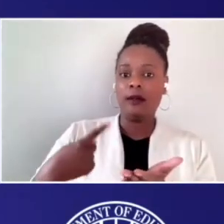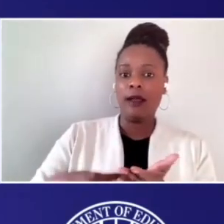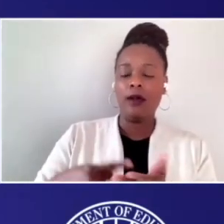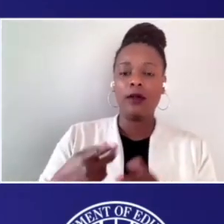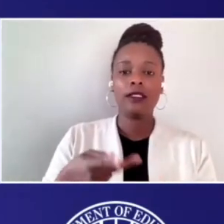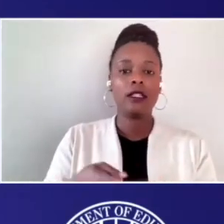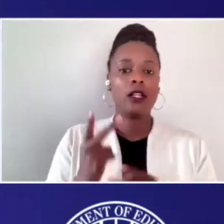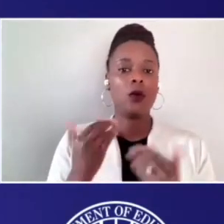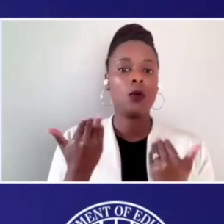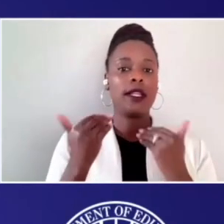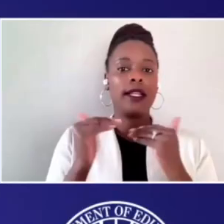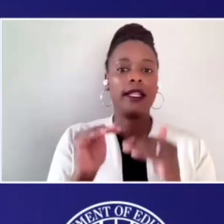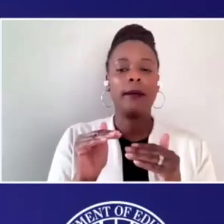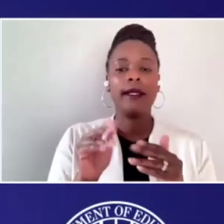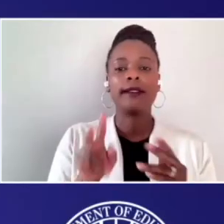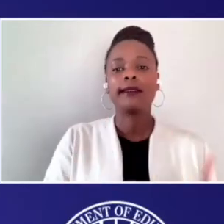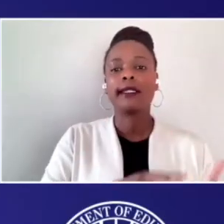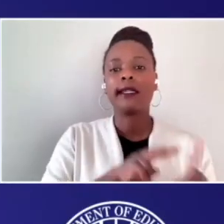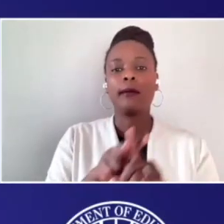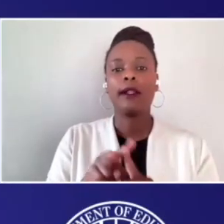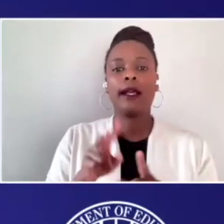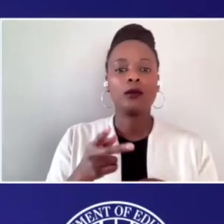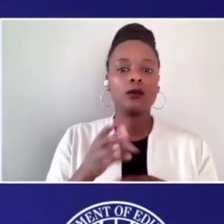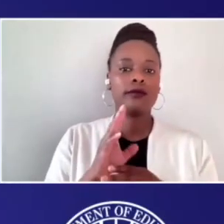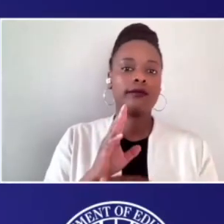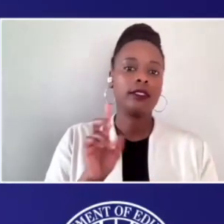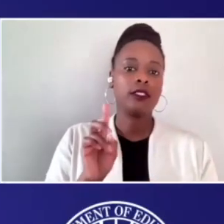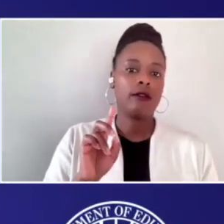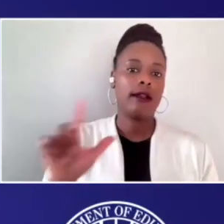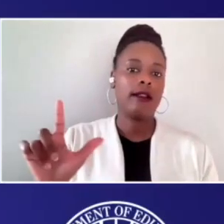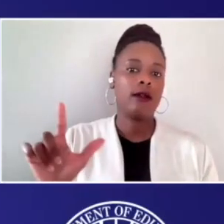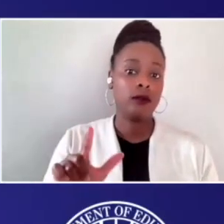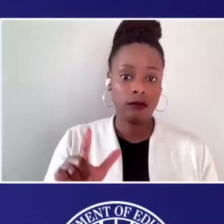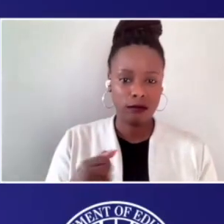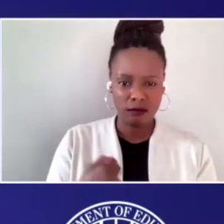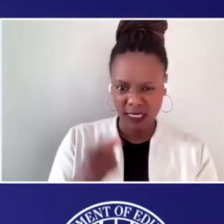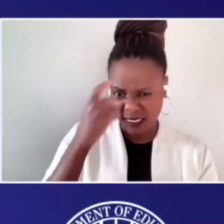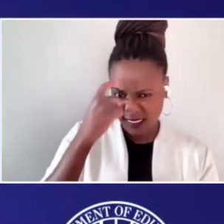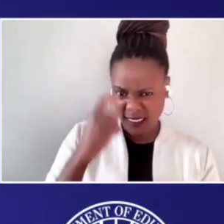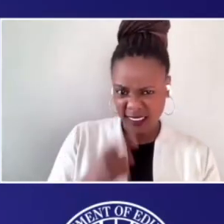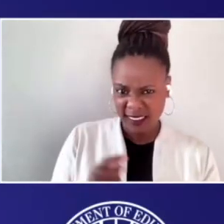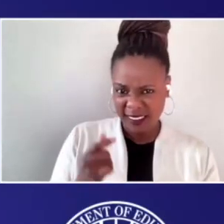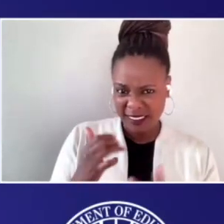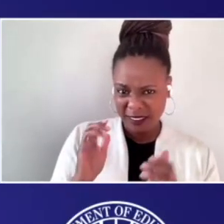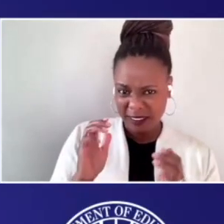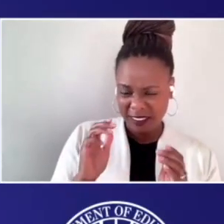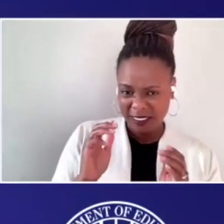apply to our Direct Loans. Does that make sense? It looks like you -- let's talk it through.